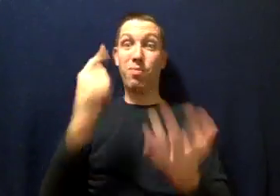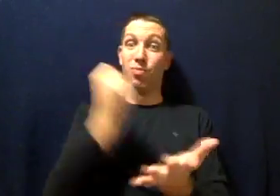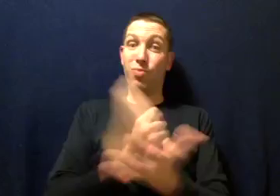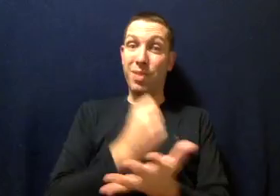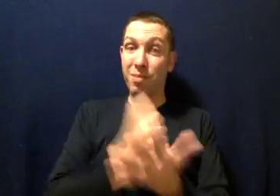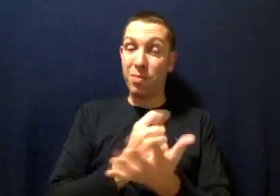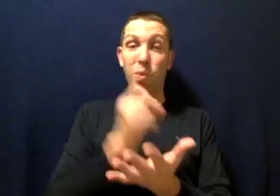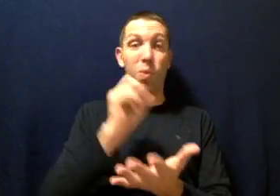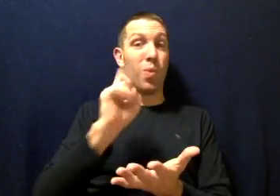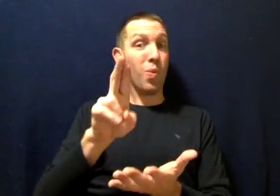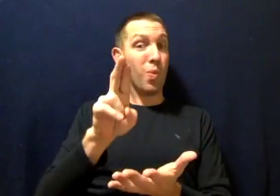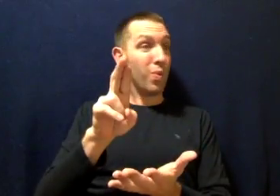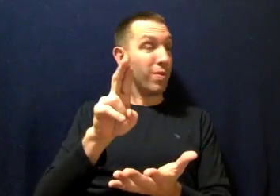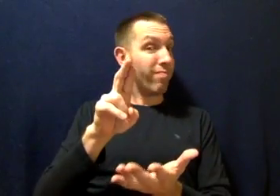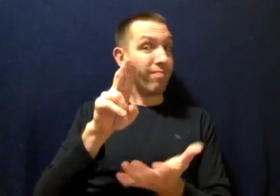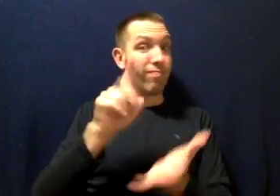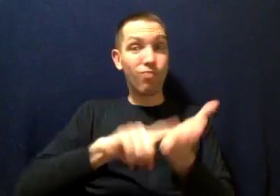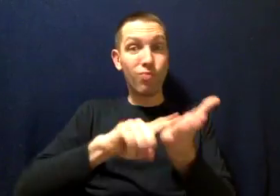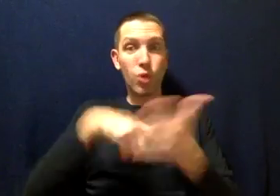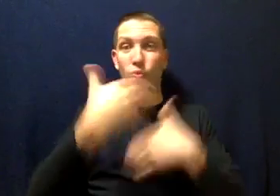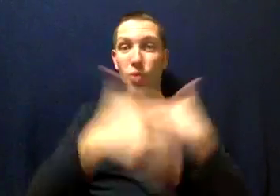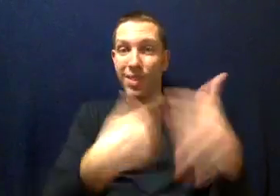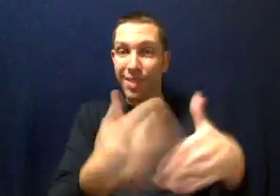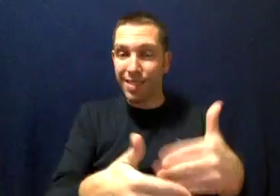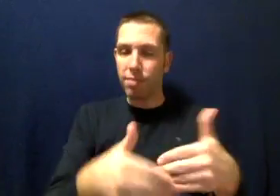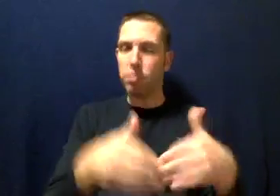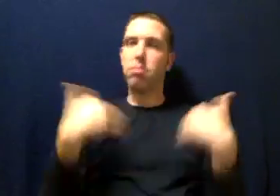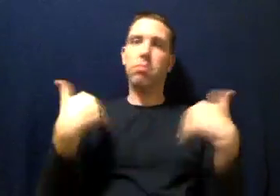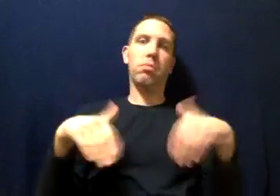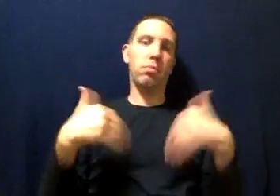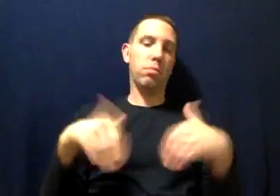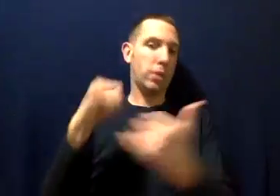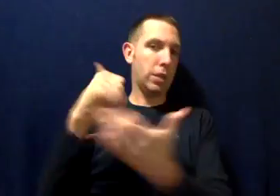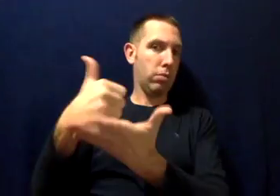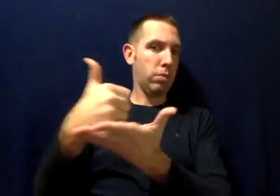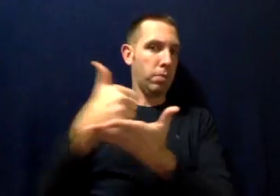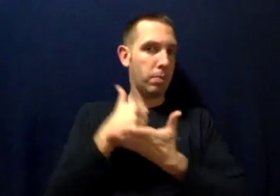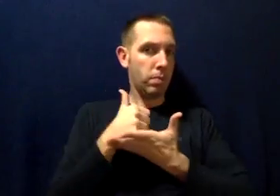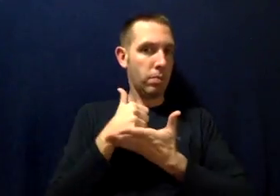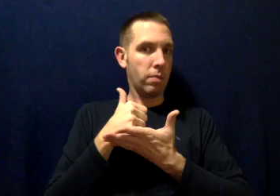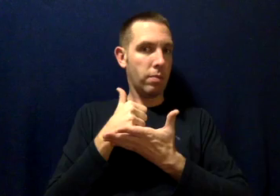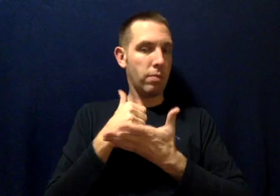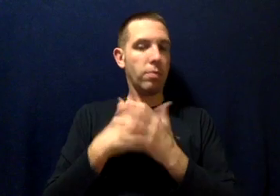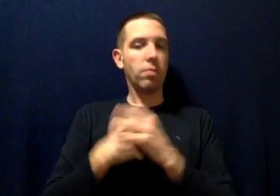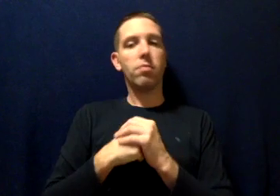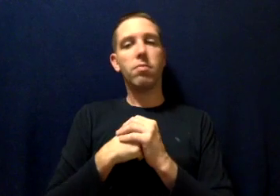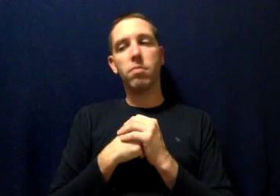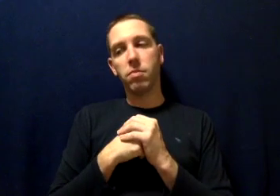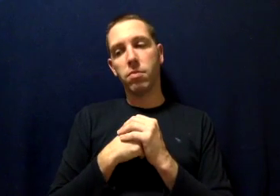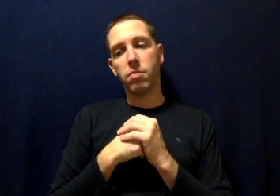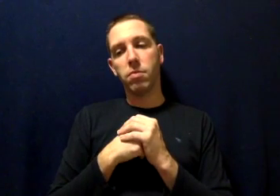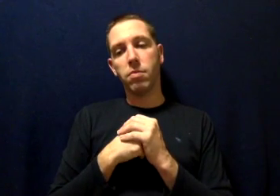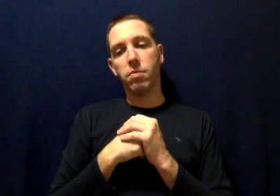topics like options for treatments, or the research process. This information helped me tremendously.